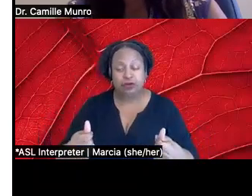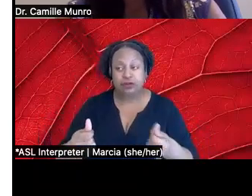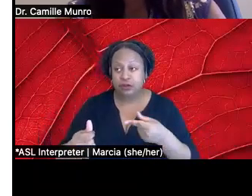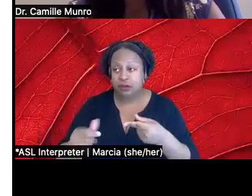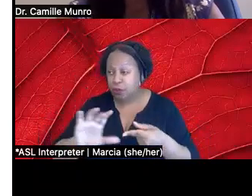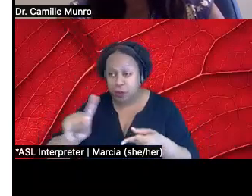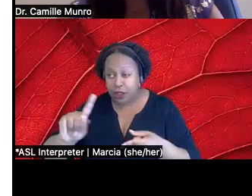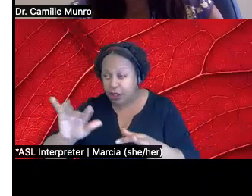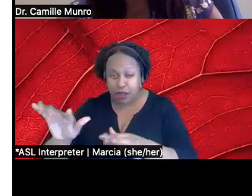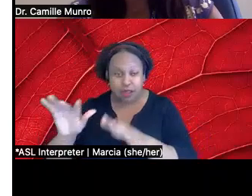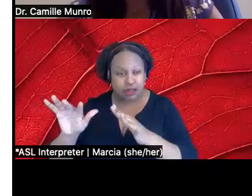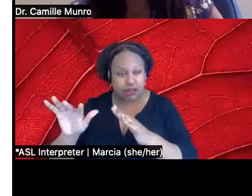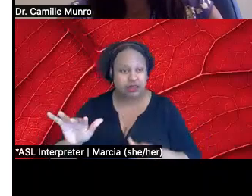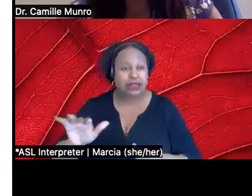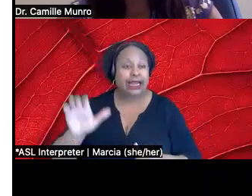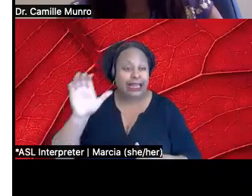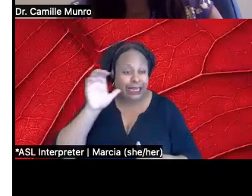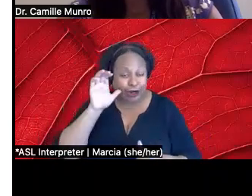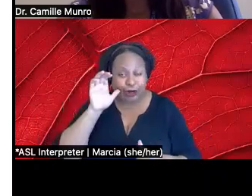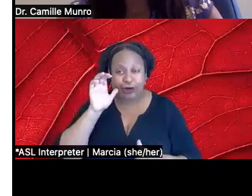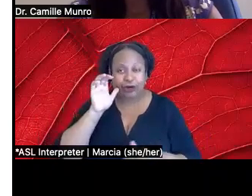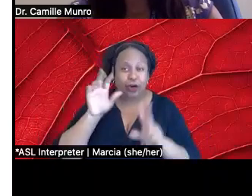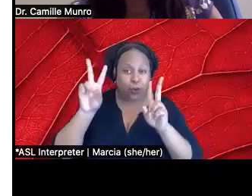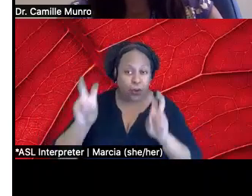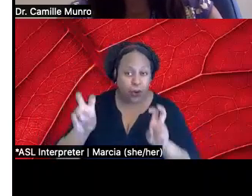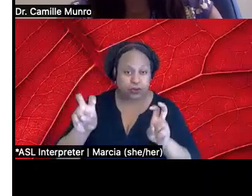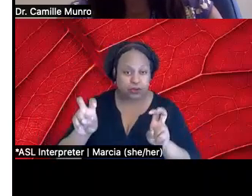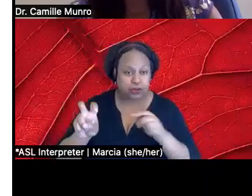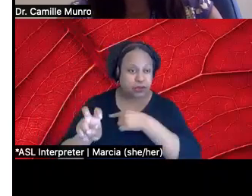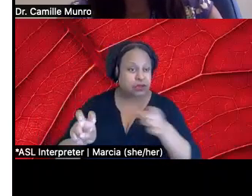have those resources, we don't offer those services for physicians with disabilities.